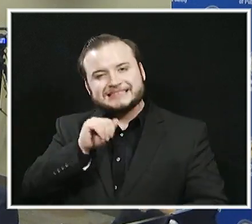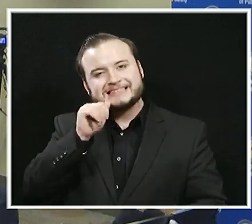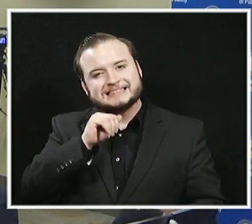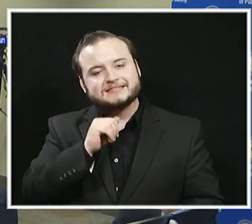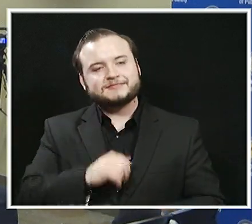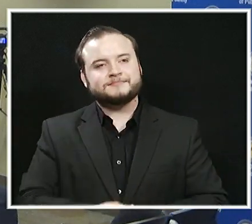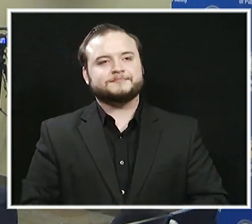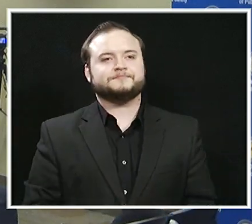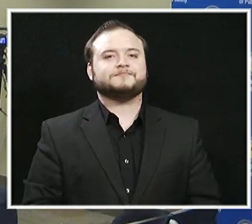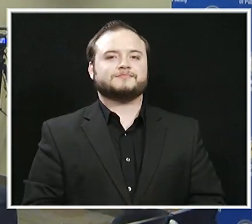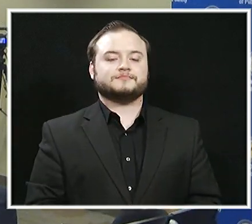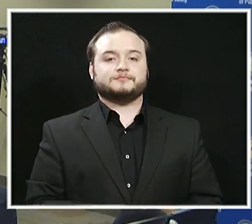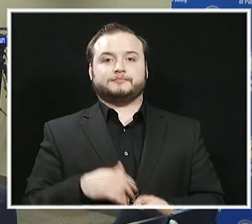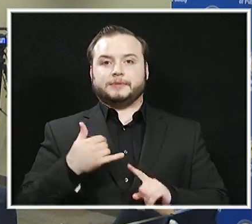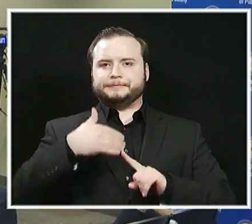York City, that's how quick it happened.